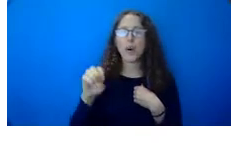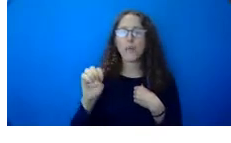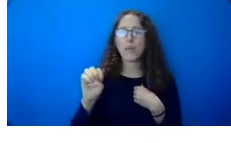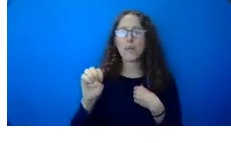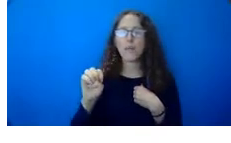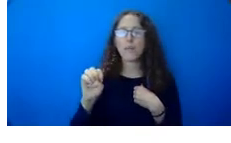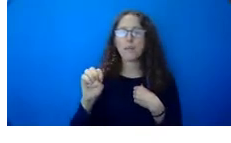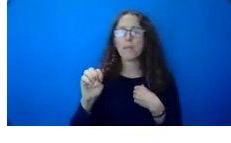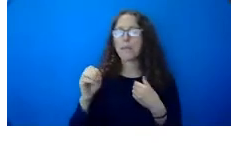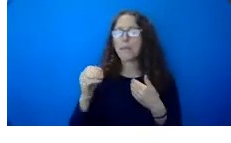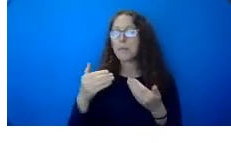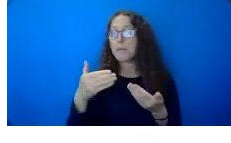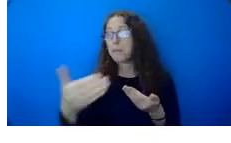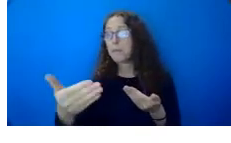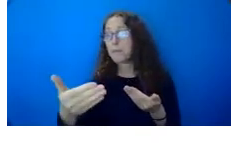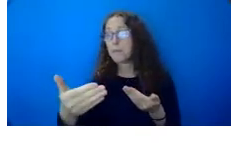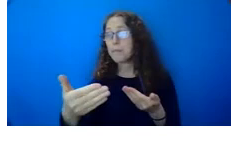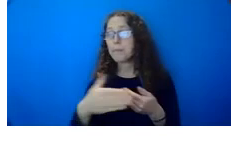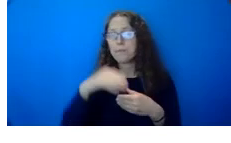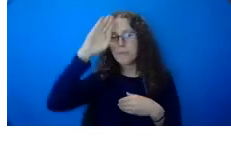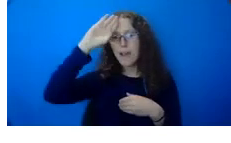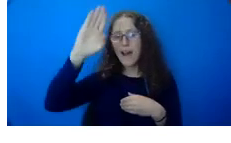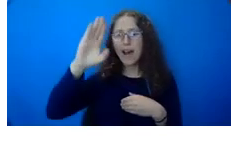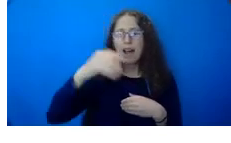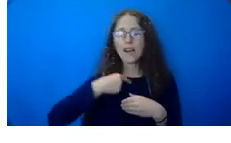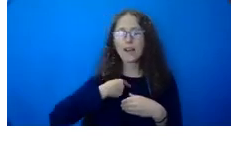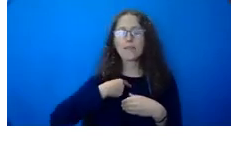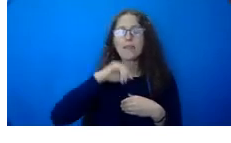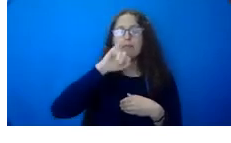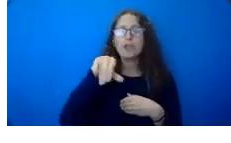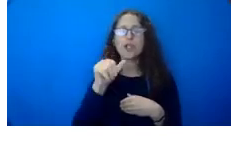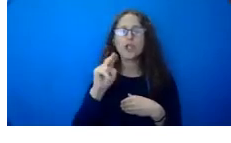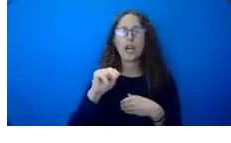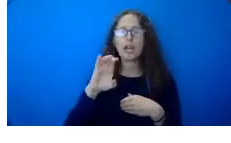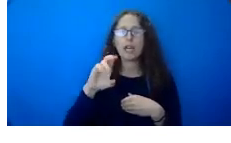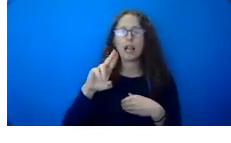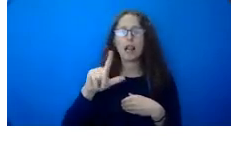. » WELCOME HAMDI.